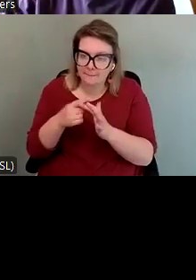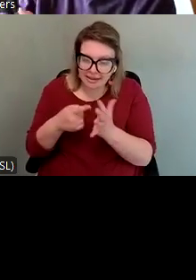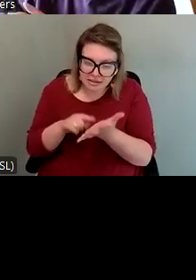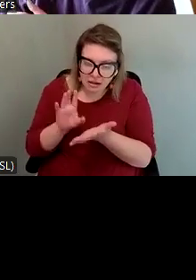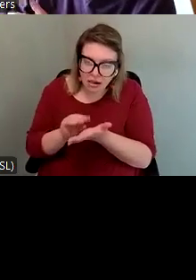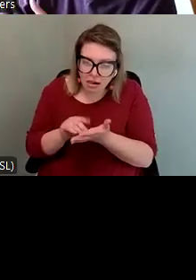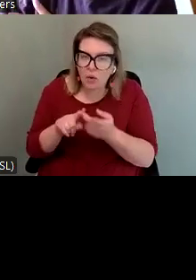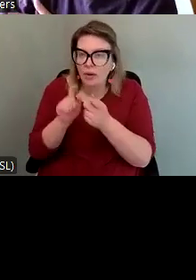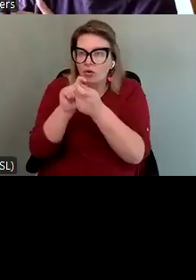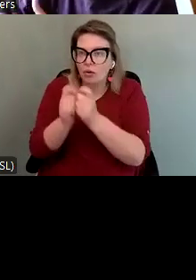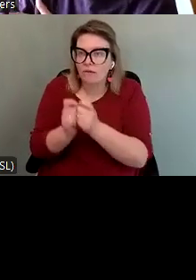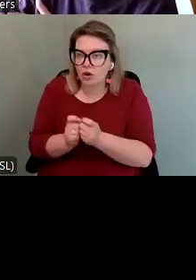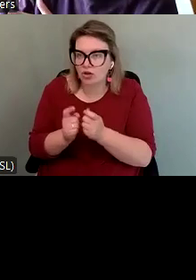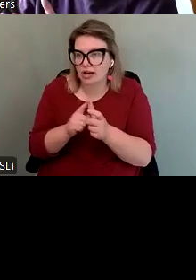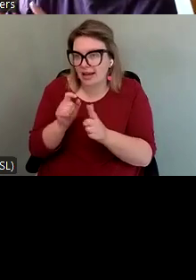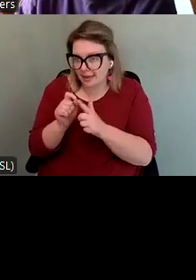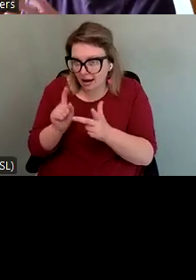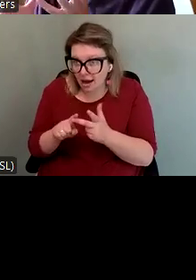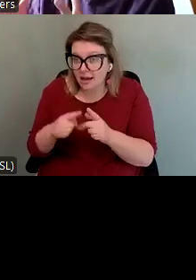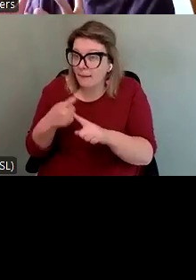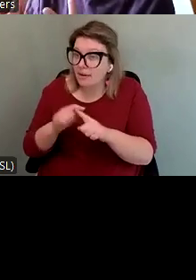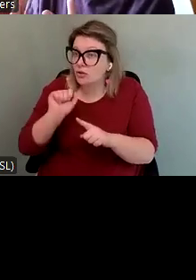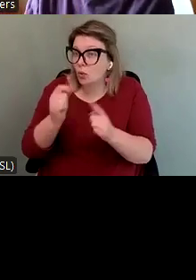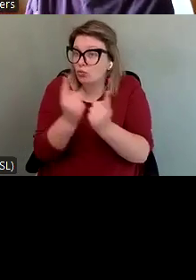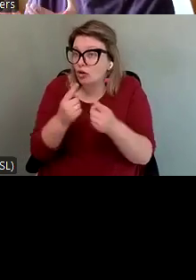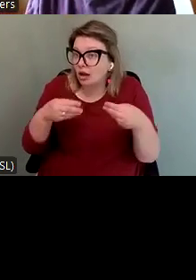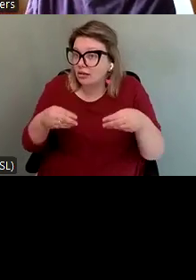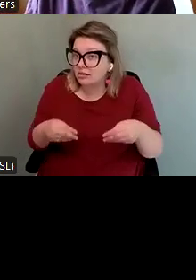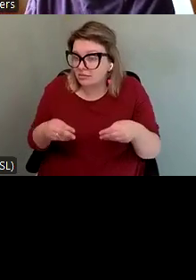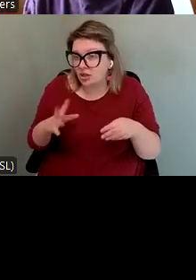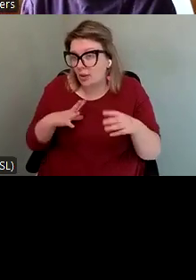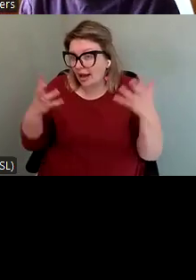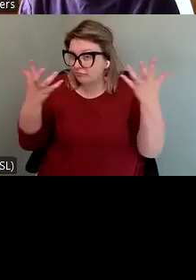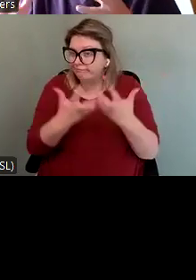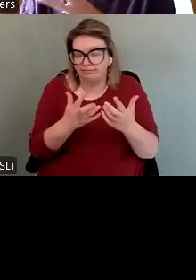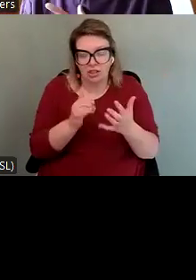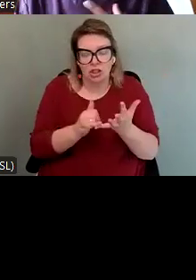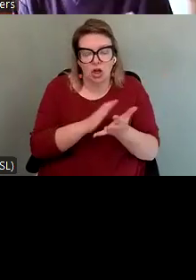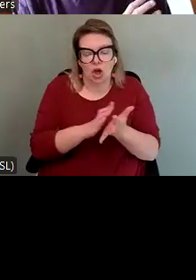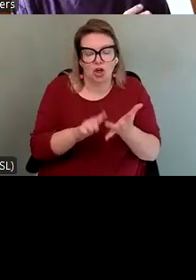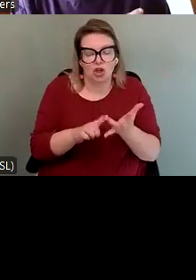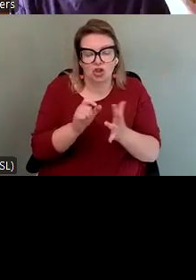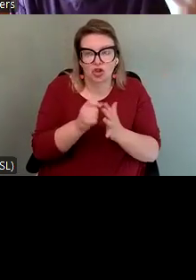and it'll also link all your products in as well. The Shopify integration is really good. Whereas other platforms,